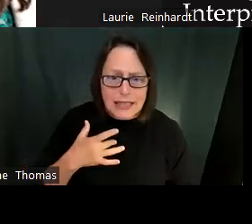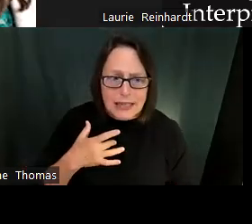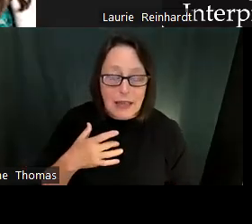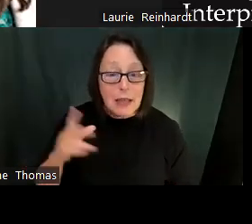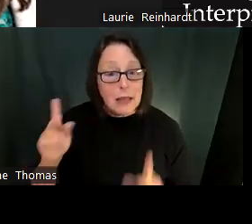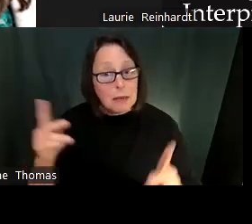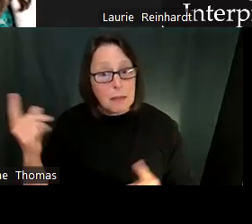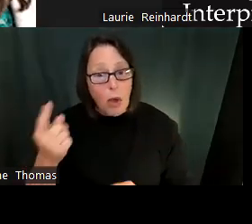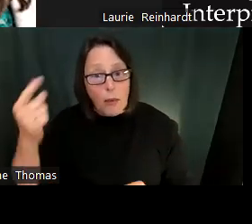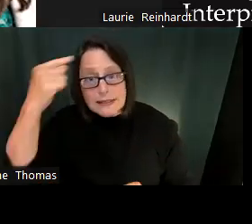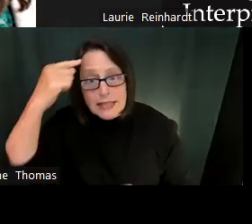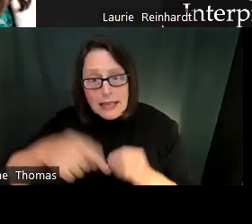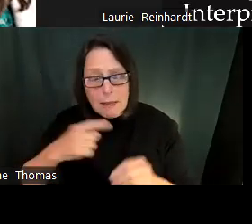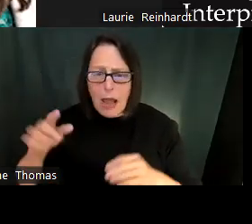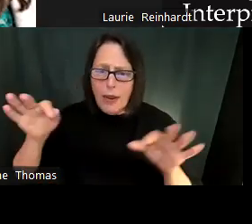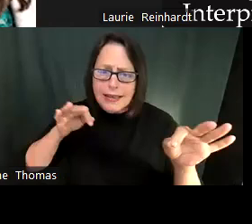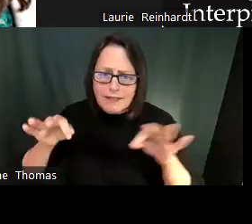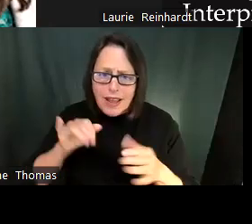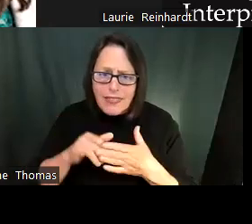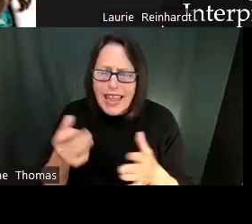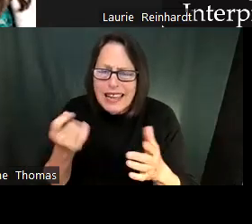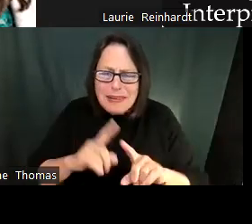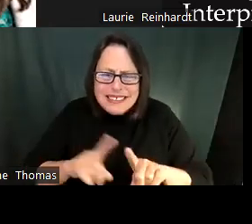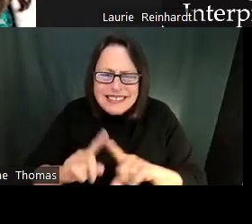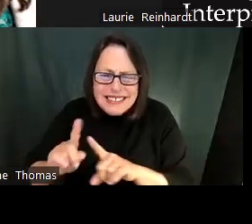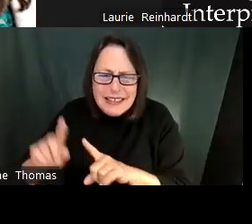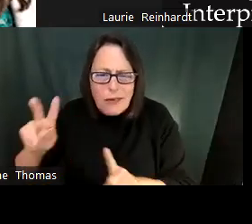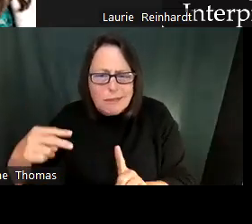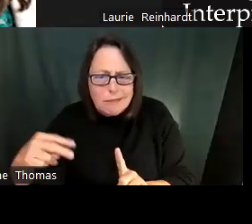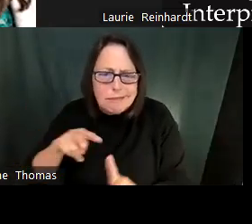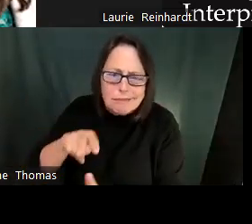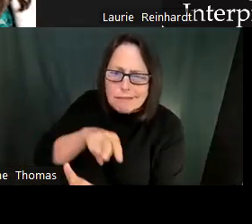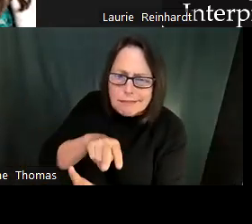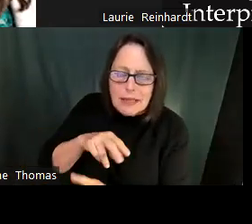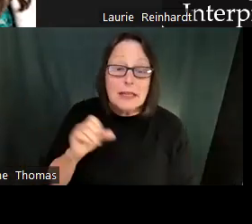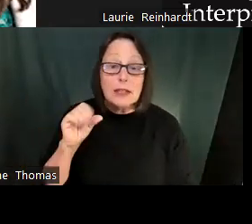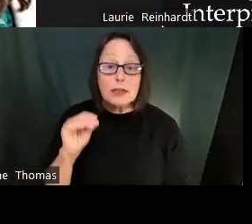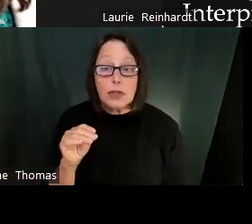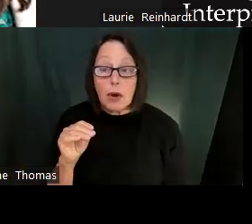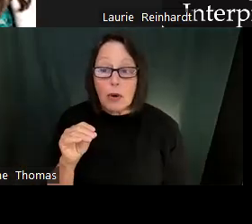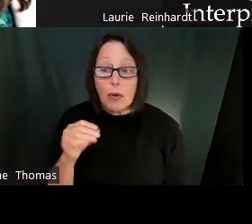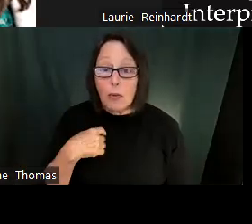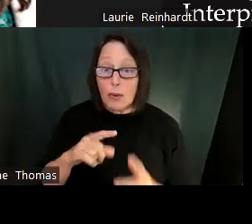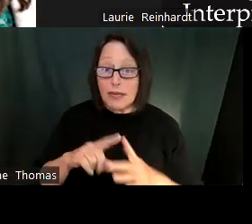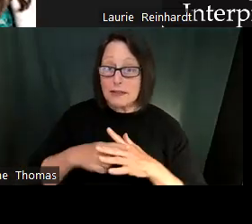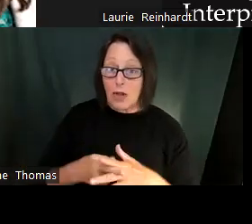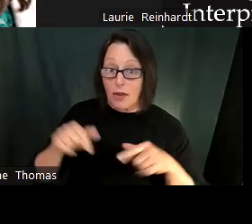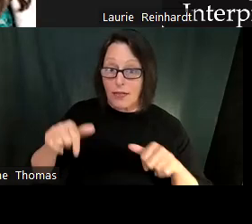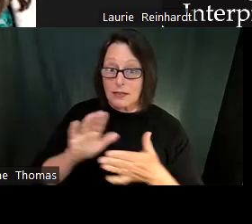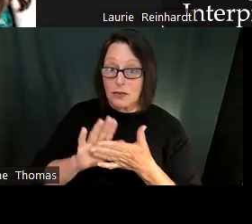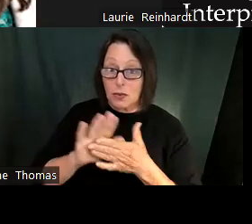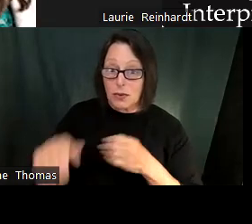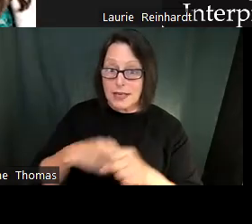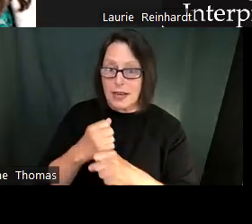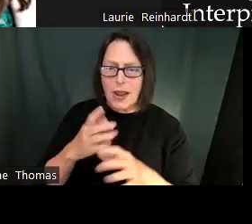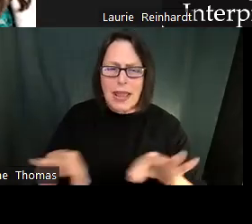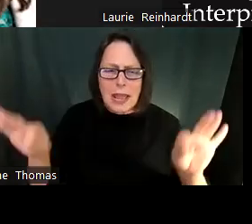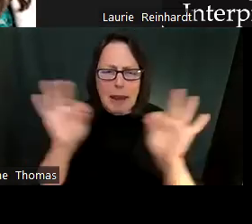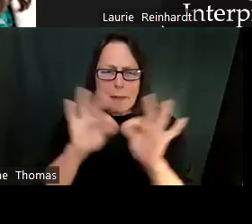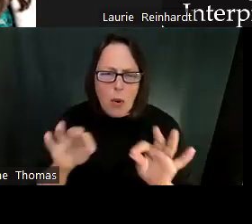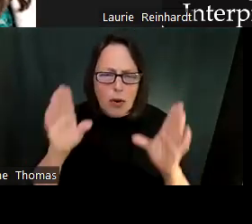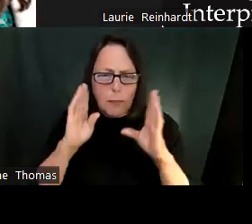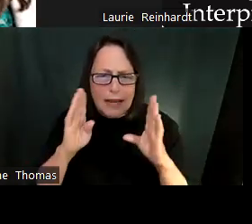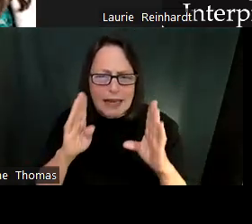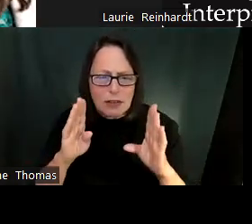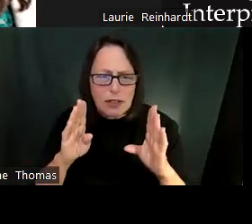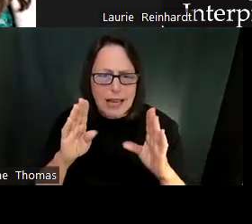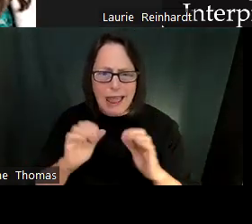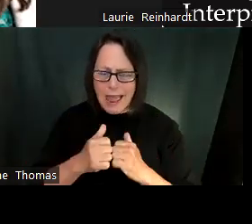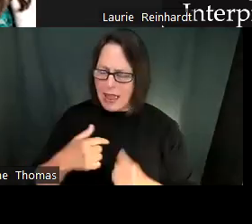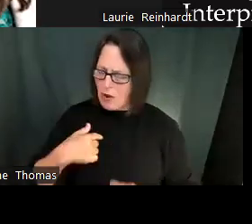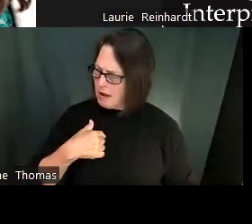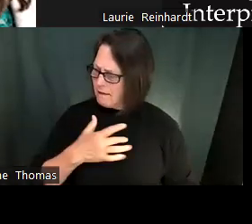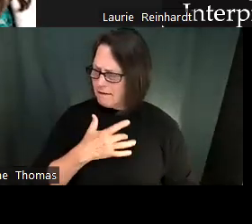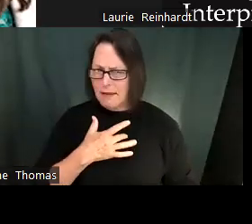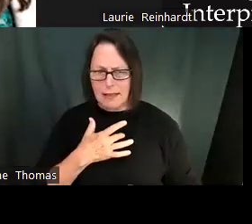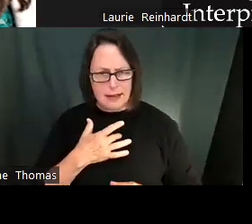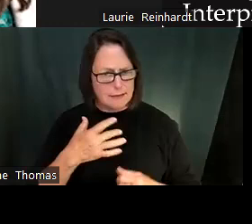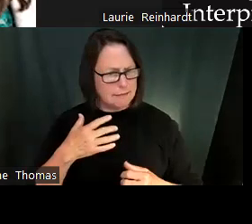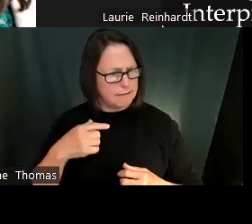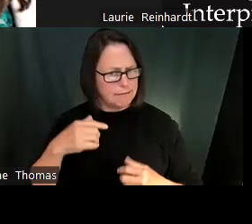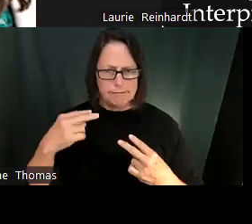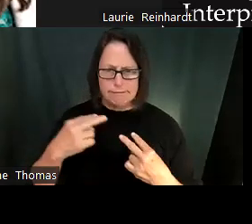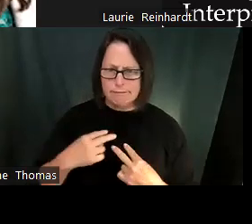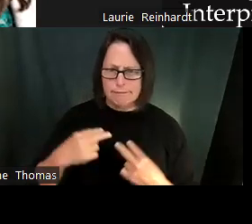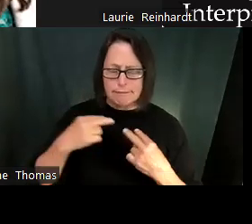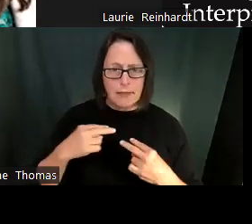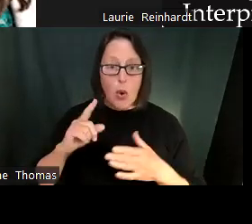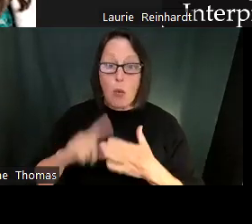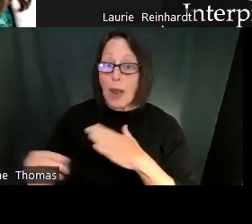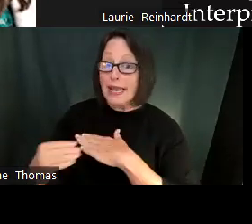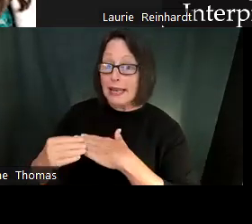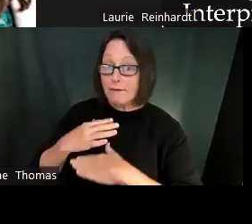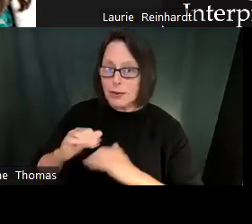We kind of have to think about what our own well-being. And when I've gone around and I've asked educators or asked individuals about, you know, what does it mean when you feel well or how are you feeling?